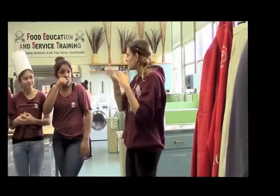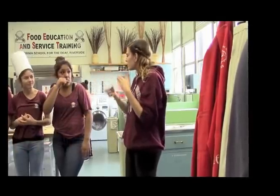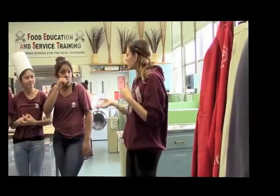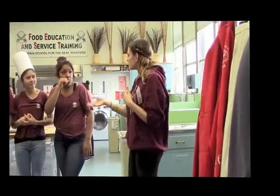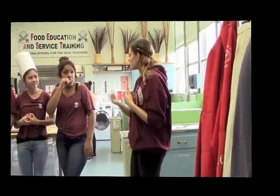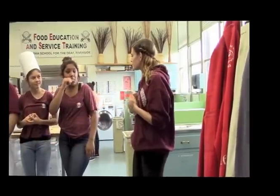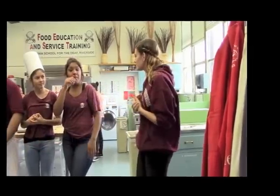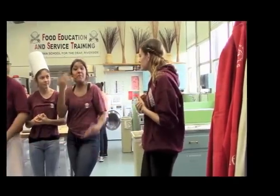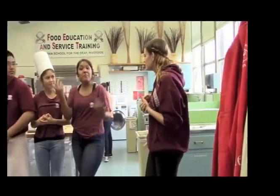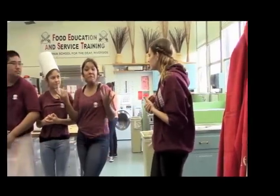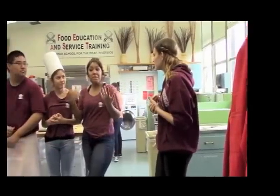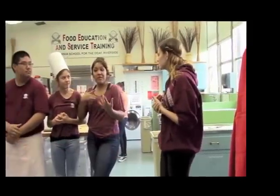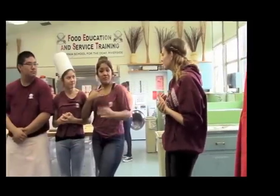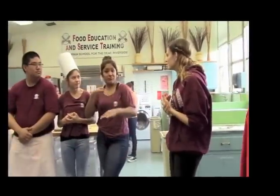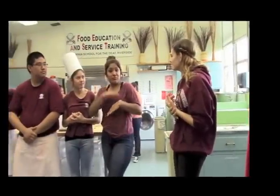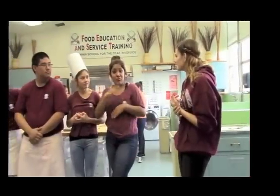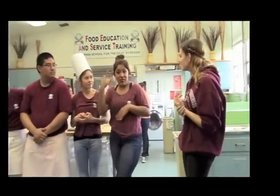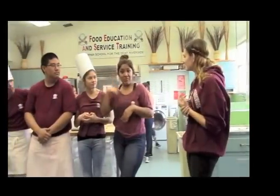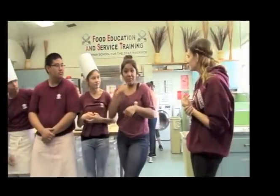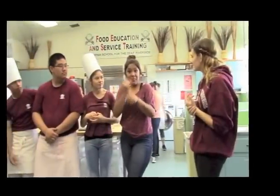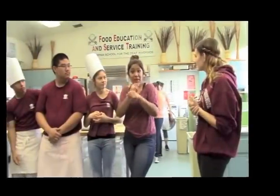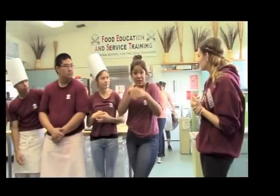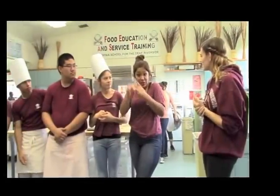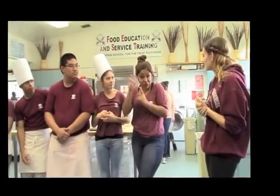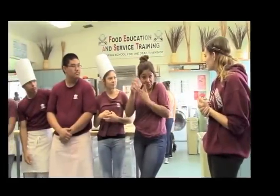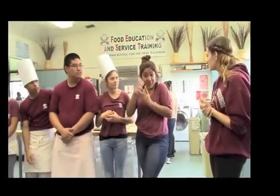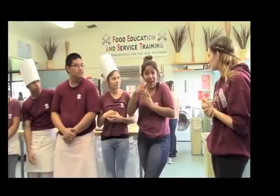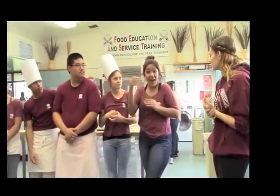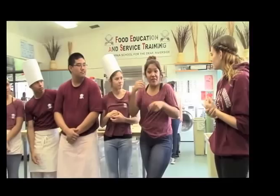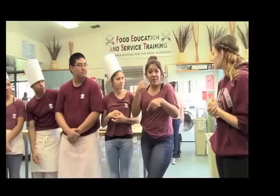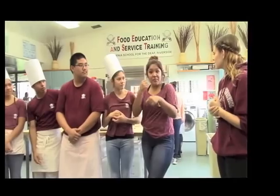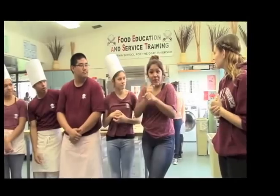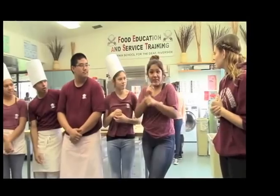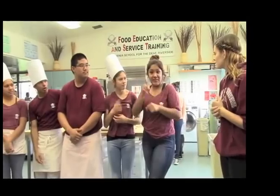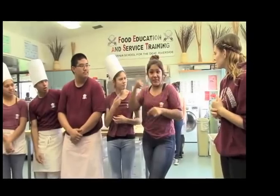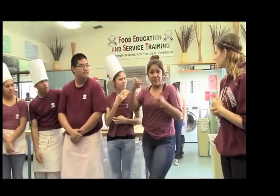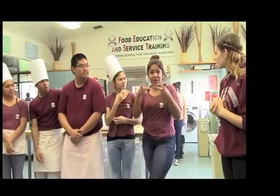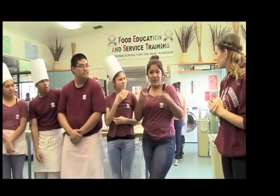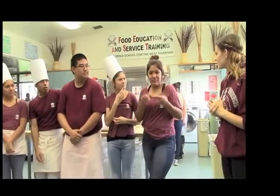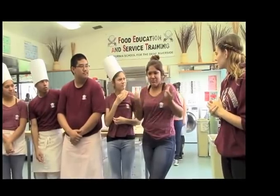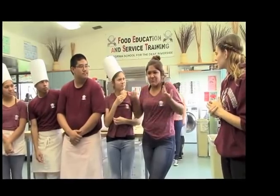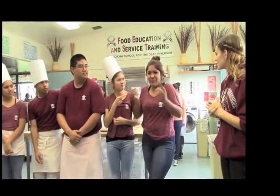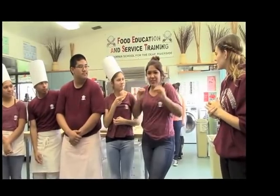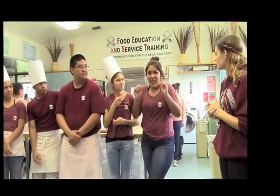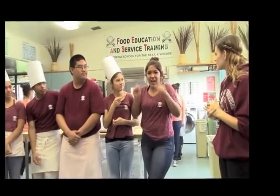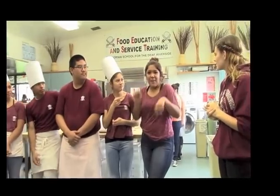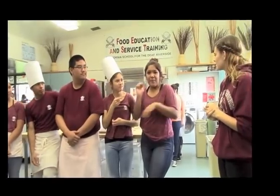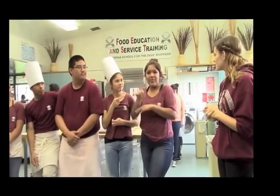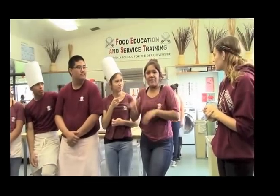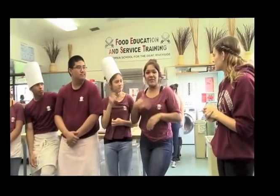Student #1: I'm satisfied because we made it to the championshiop, placed 2nd, nothing can beat that feeling.